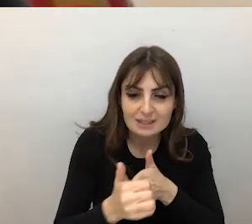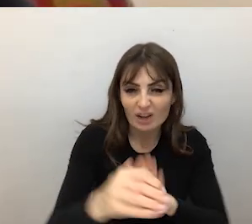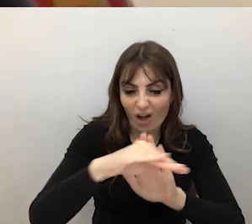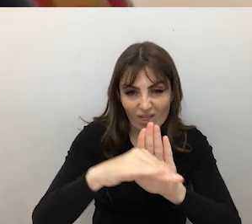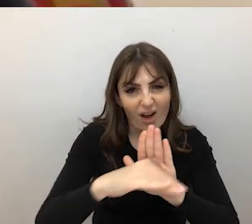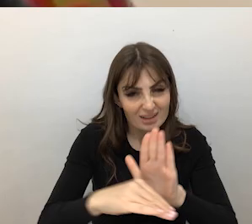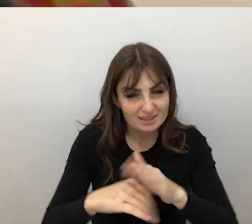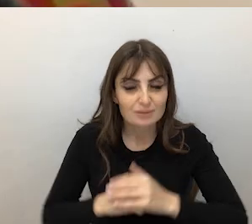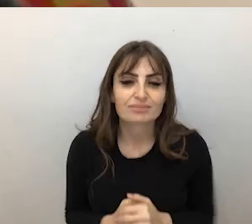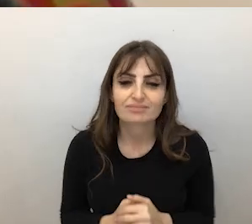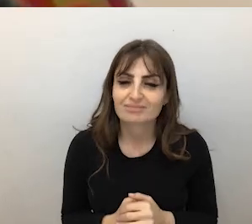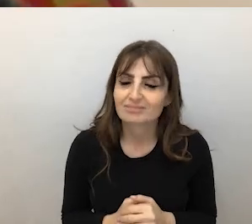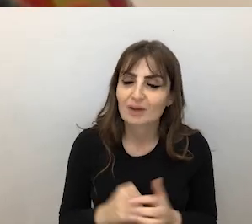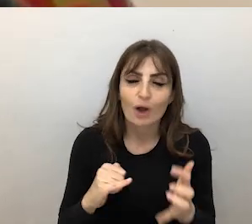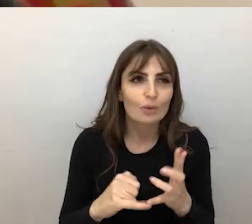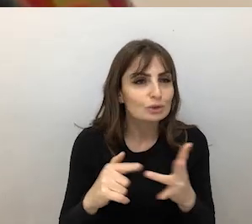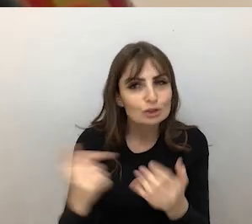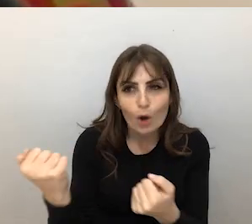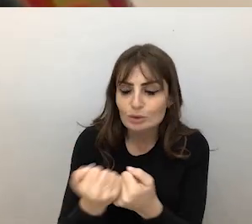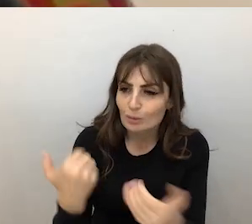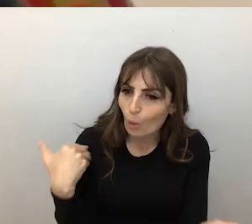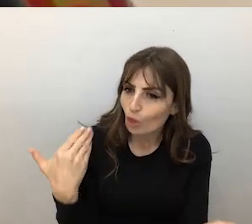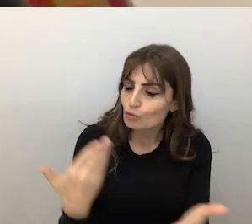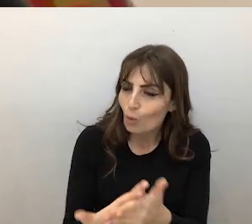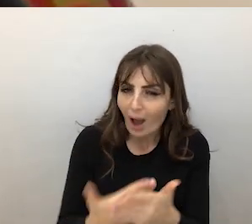I was so supported throughout this process and